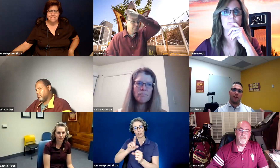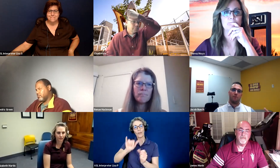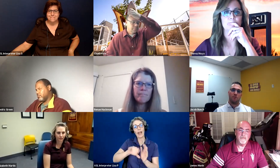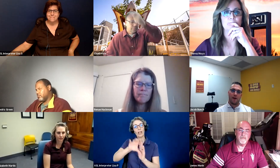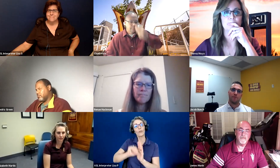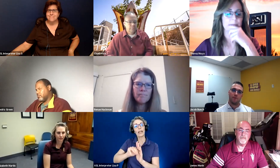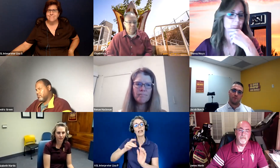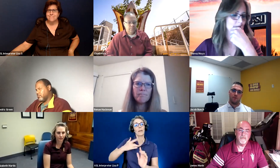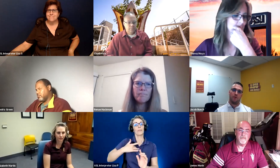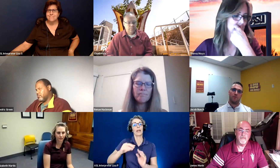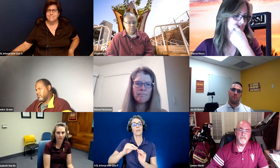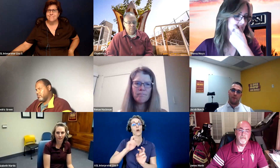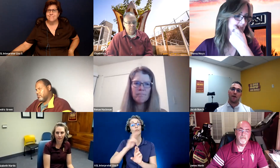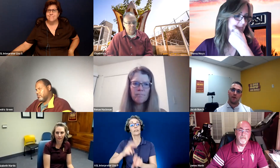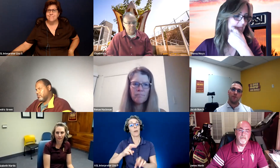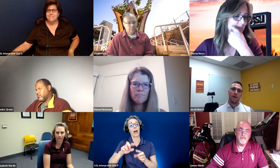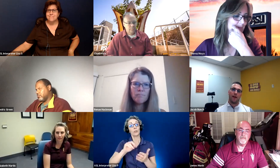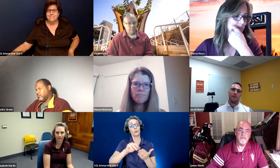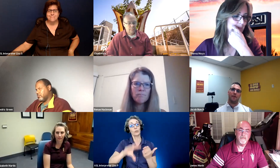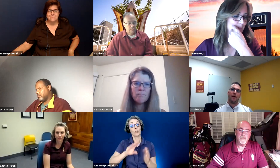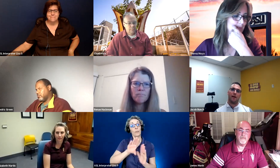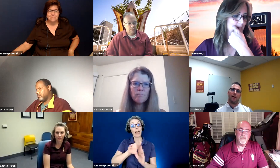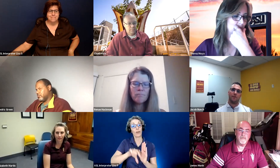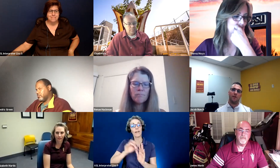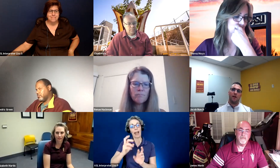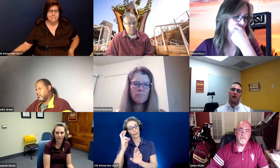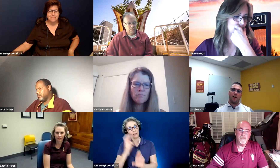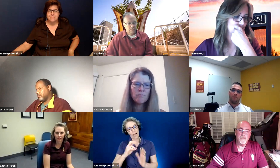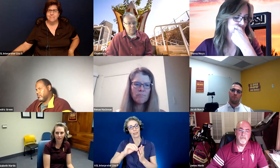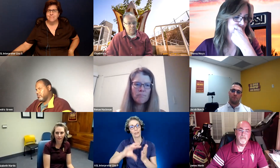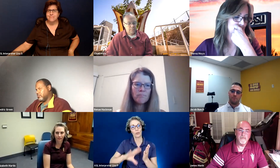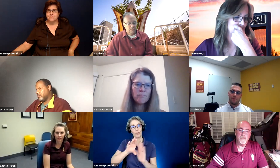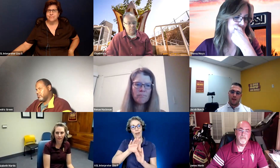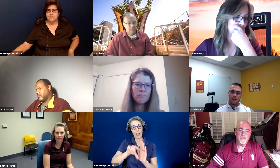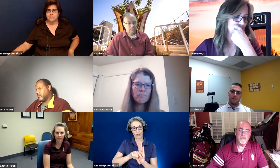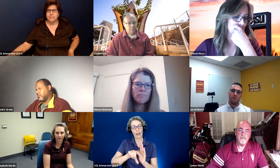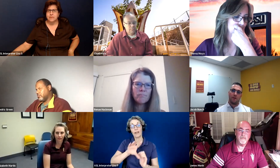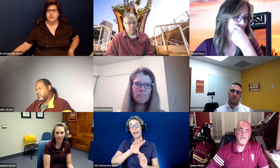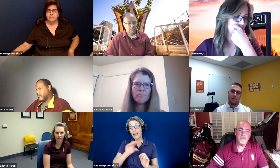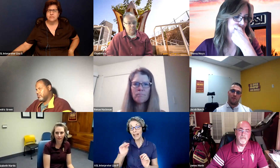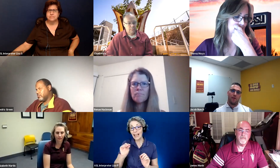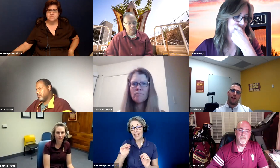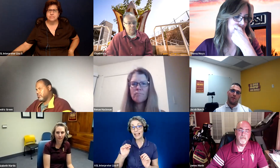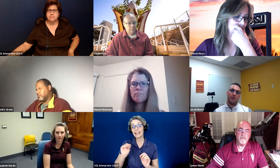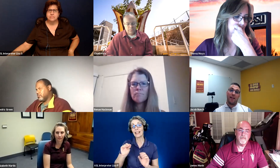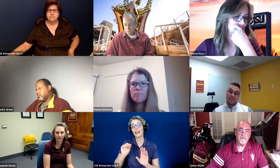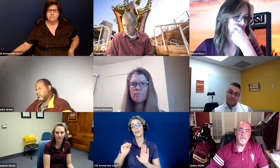and respectful of student backgrounds and abilities and needs.